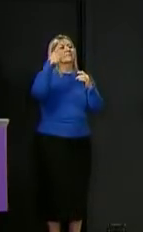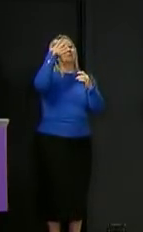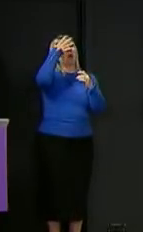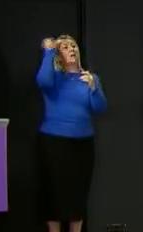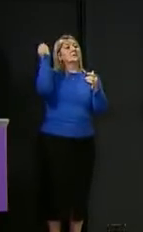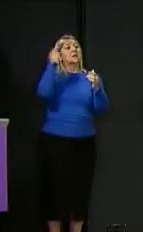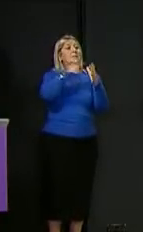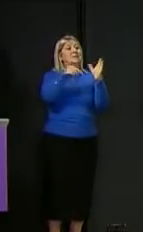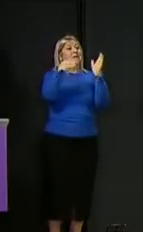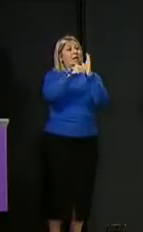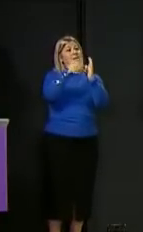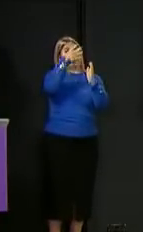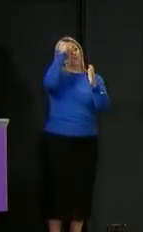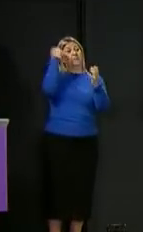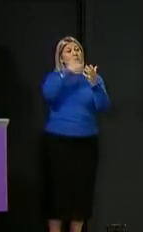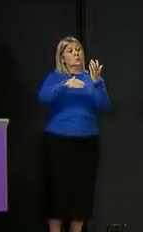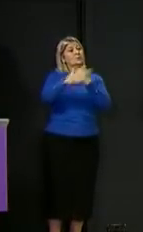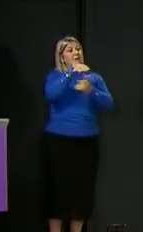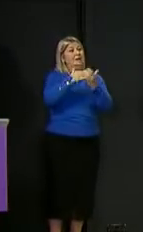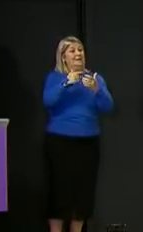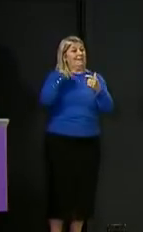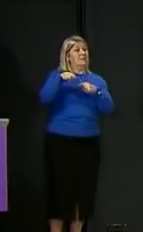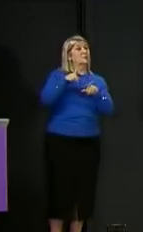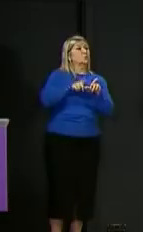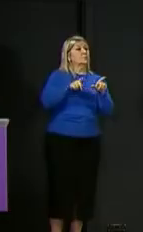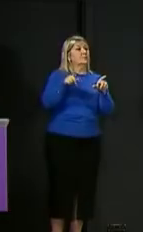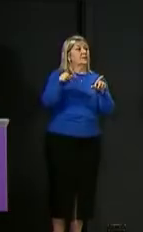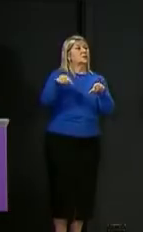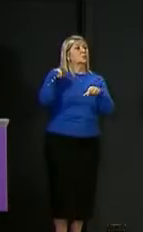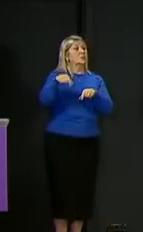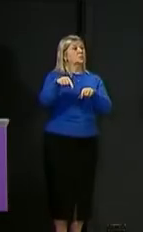week, they called for the Government to recognise the key role that informal carers play in the